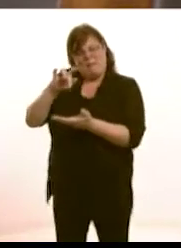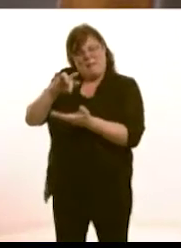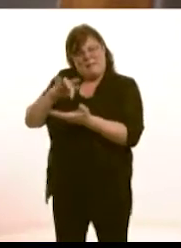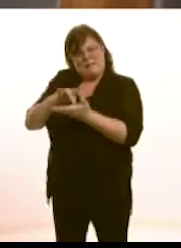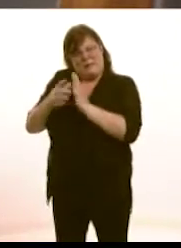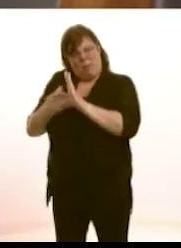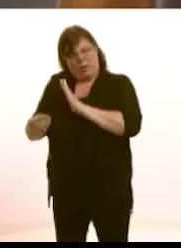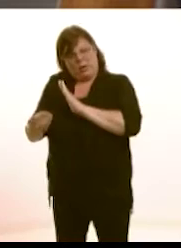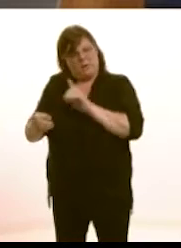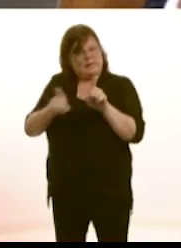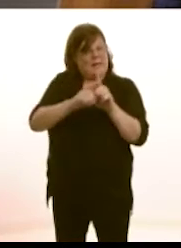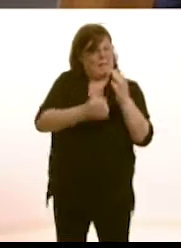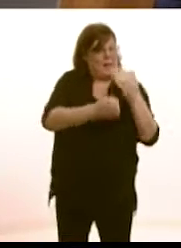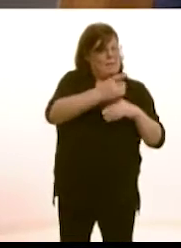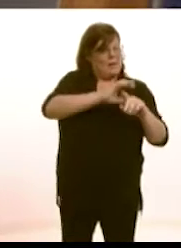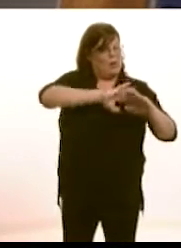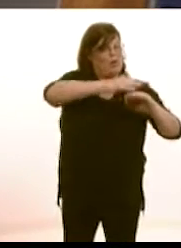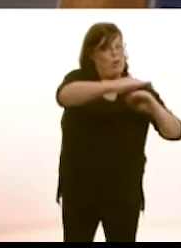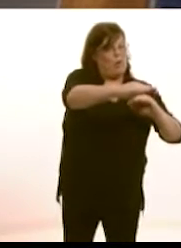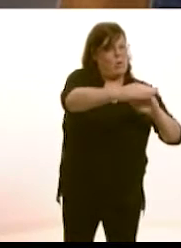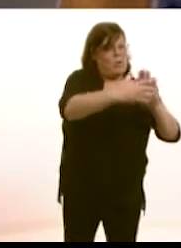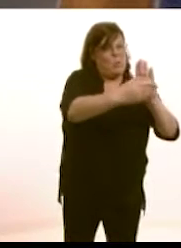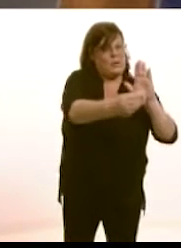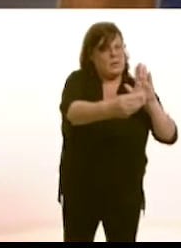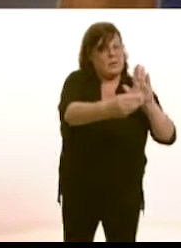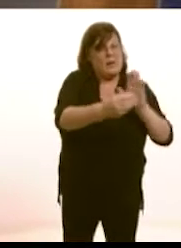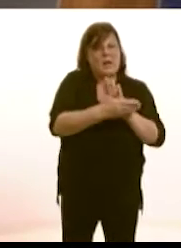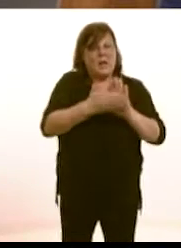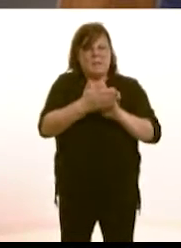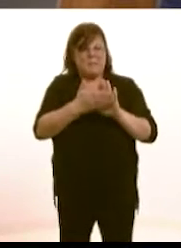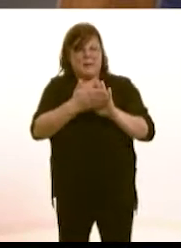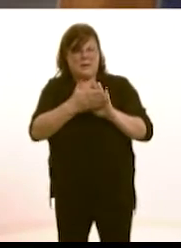but thatís sometimes used as ëa slightly worse service for rural areas than in urban areasí, and I disagree.